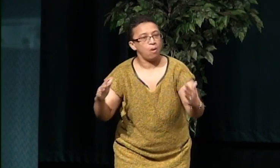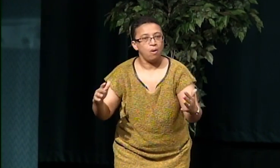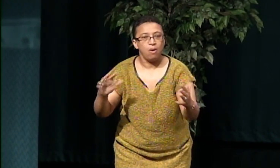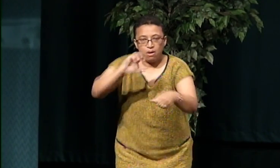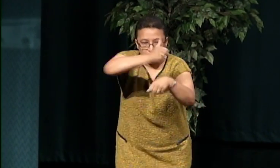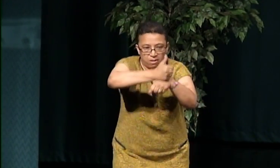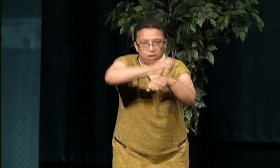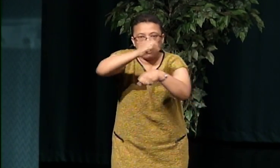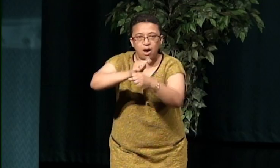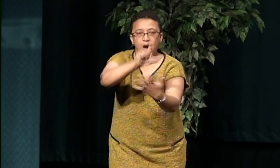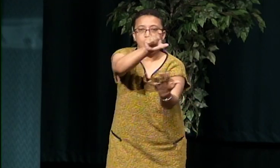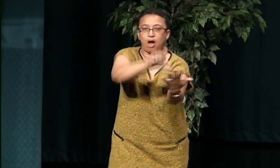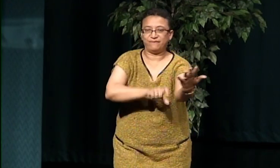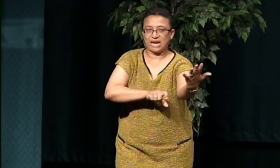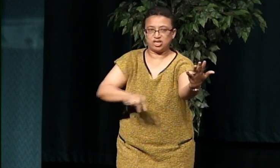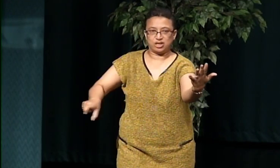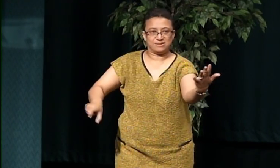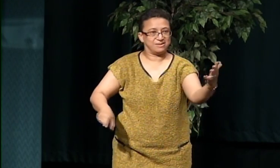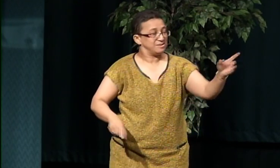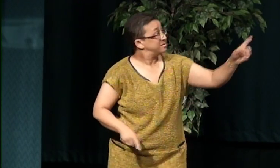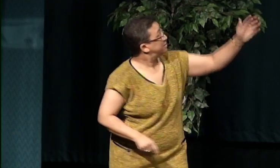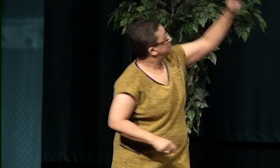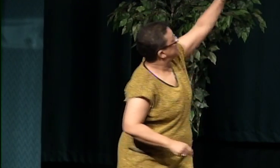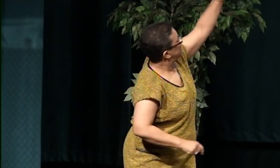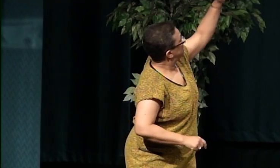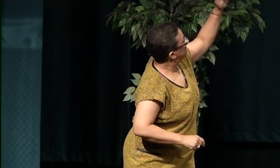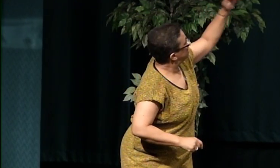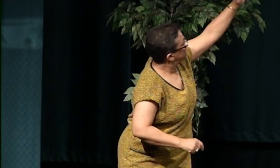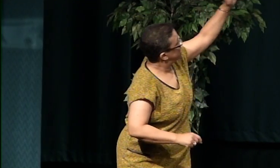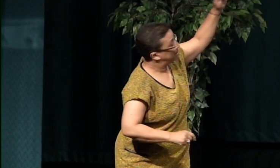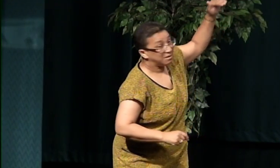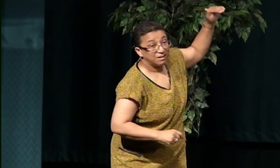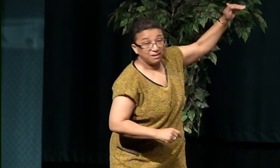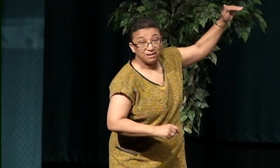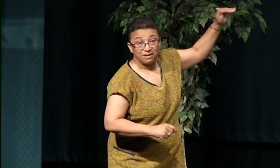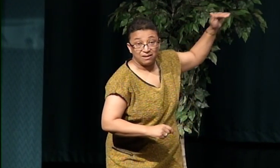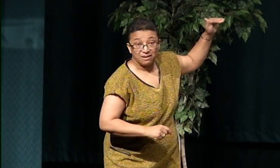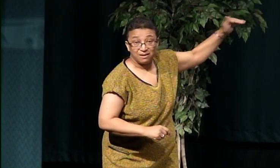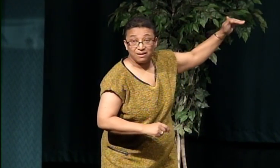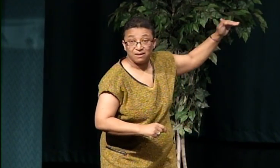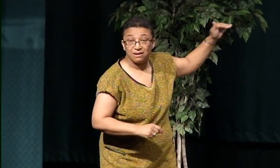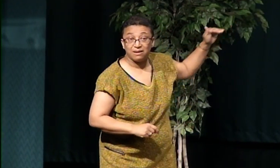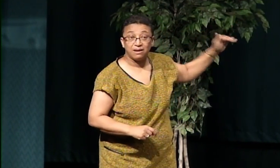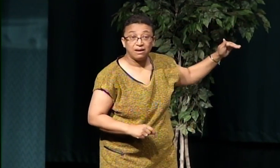It's the American people. It's the South African people. It's these people who developed the conventions.